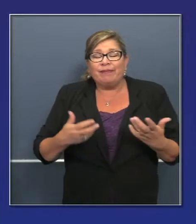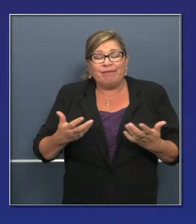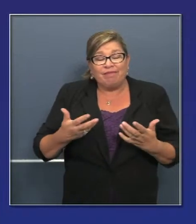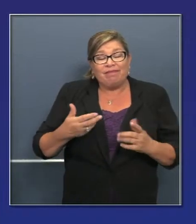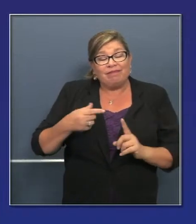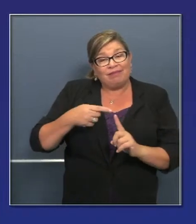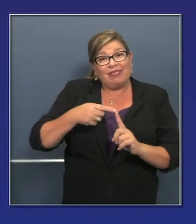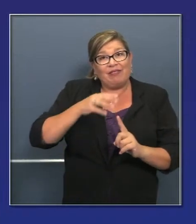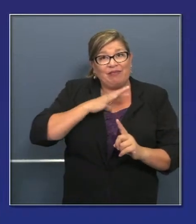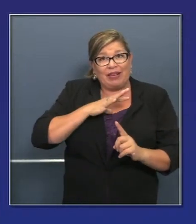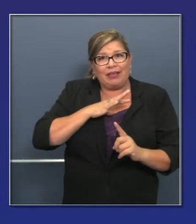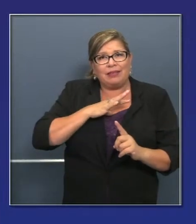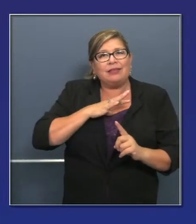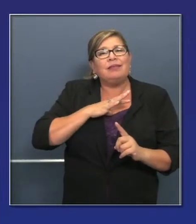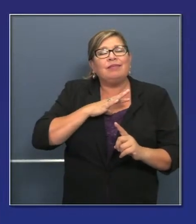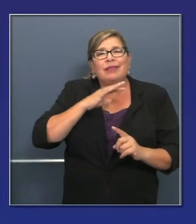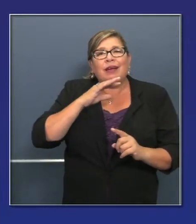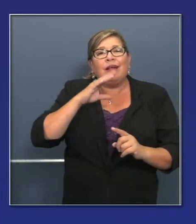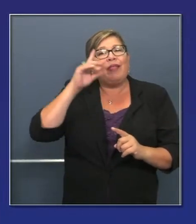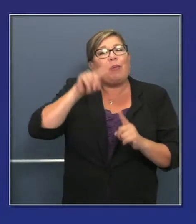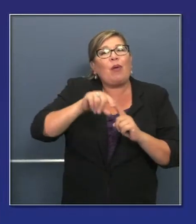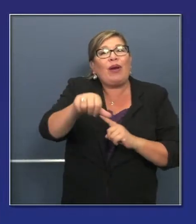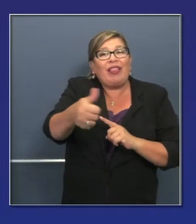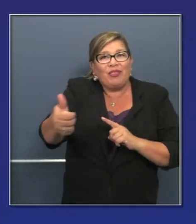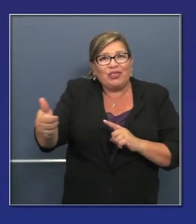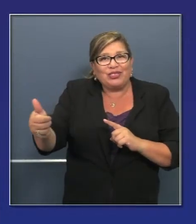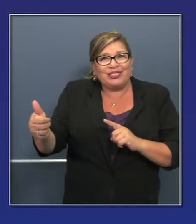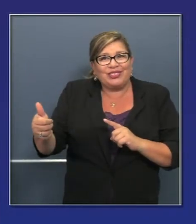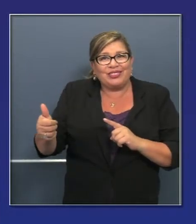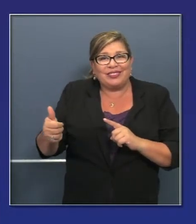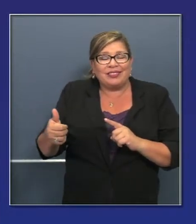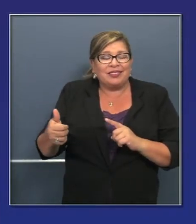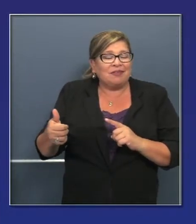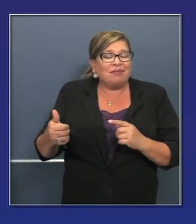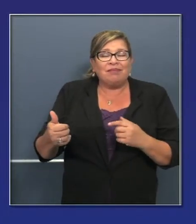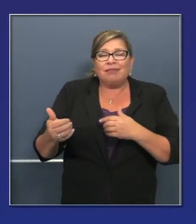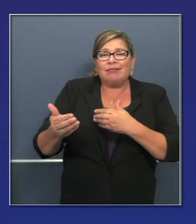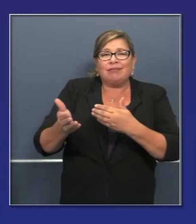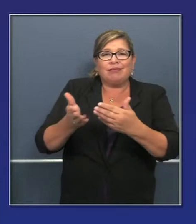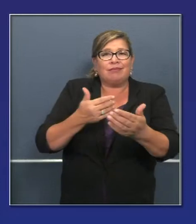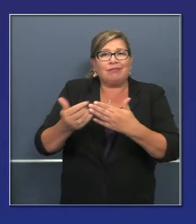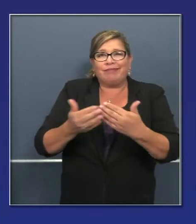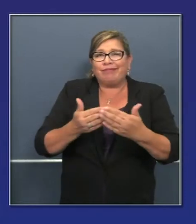consider others I know everybody I don't care what your political stripe is I don't care what your